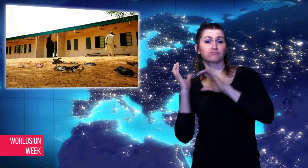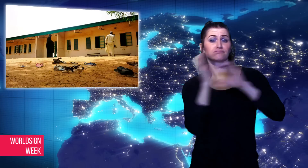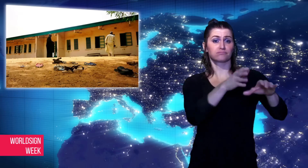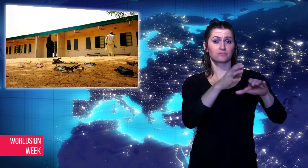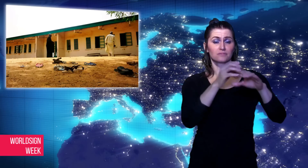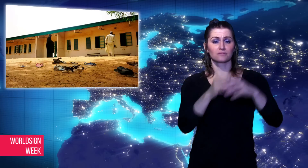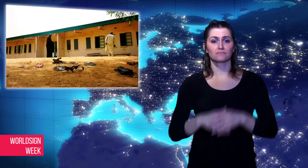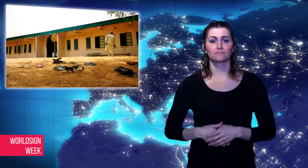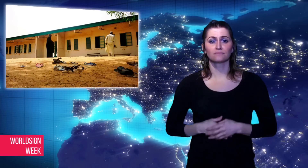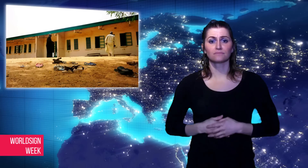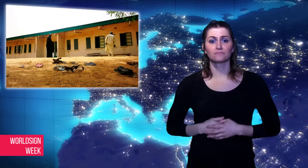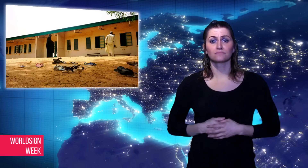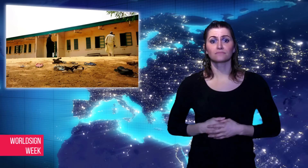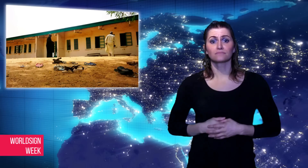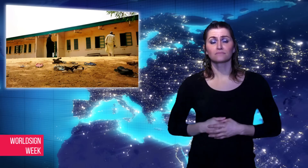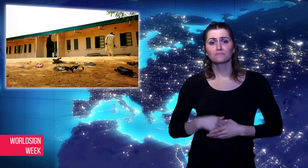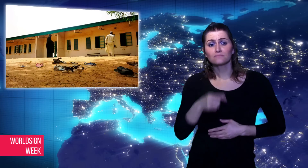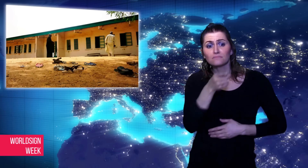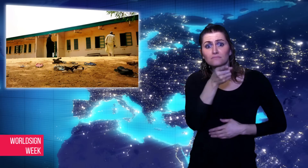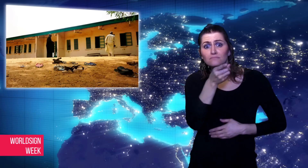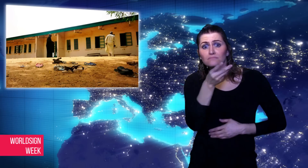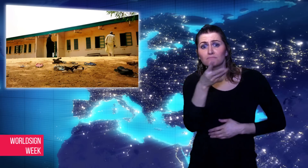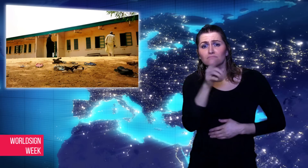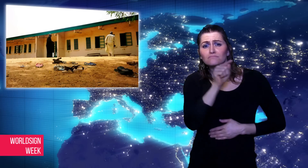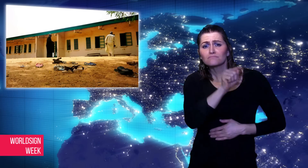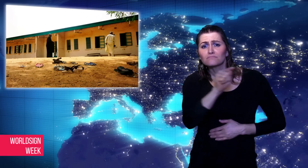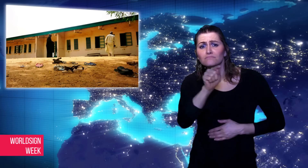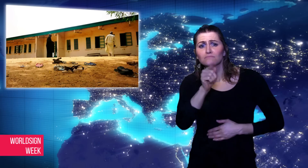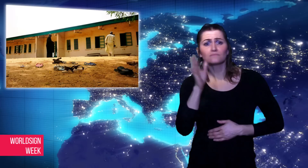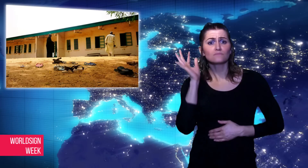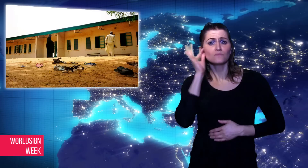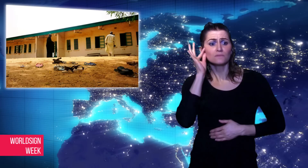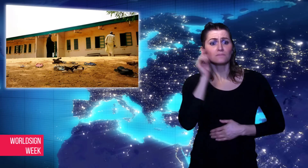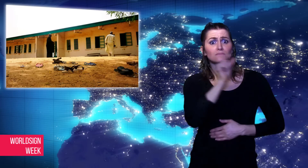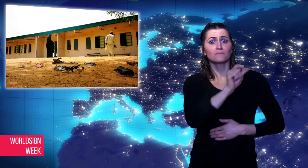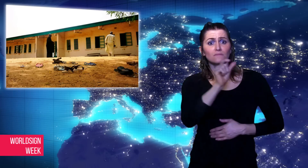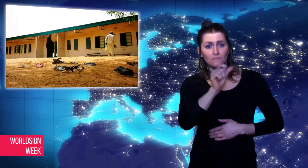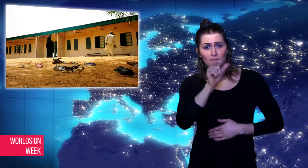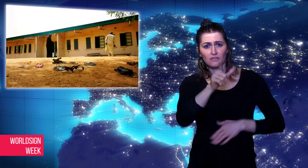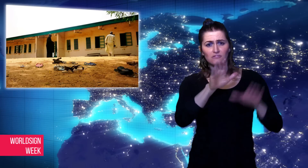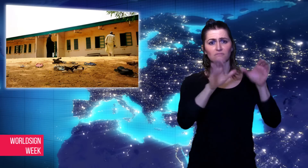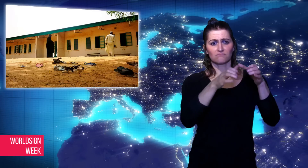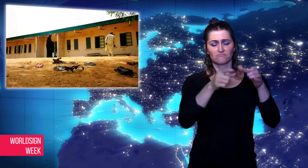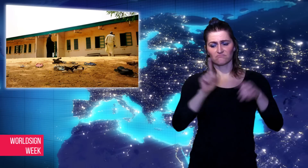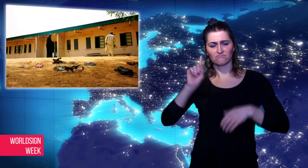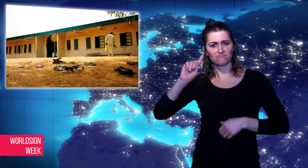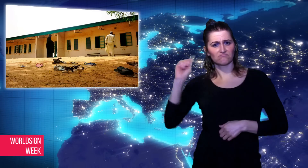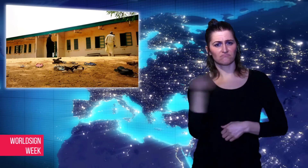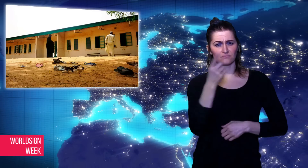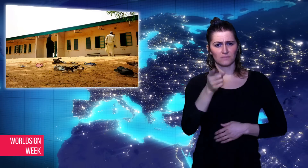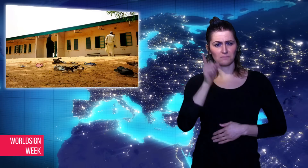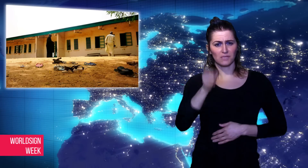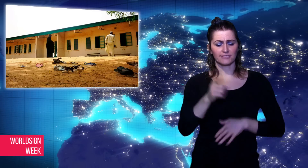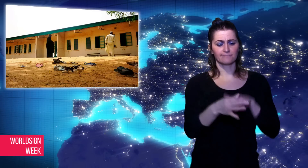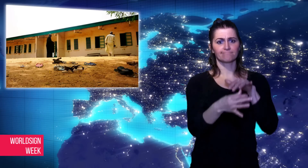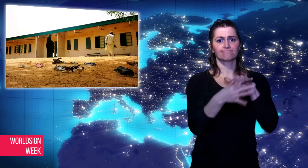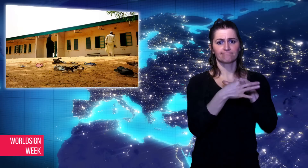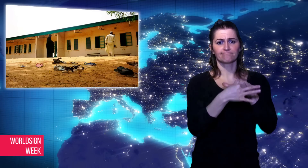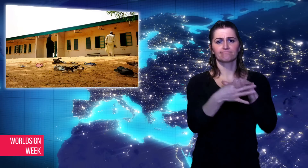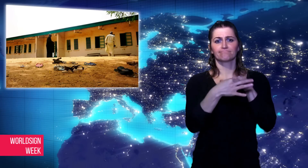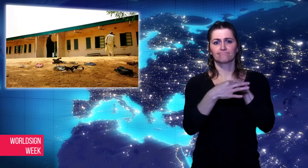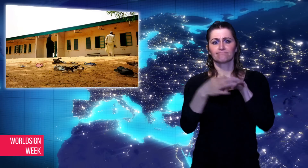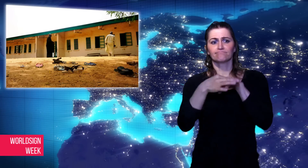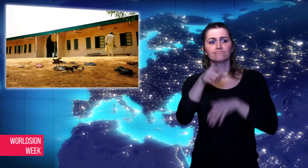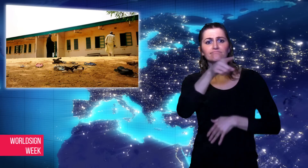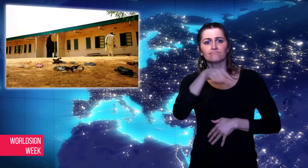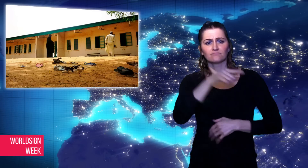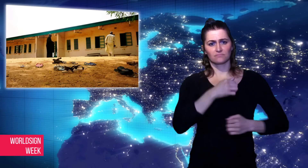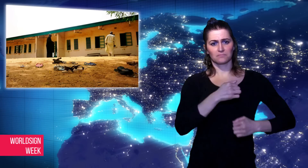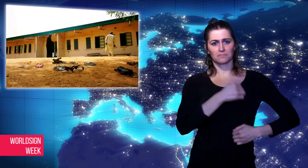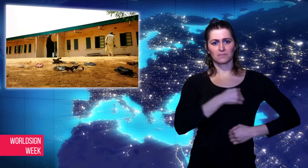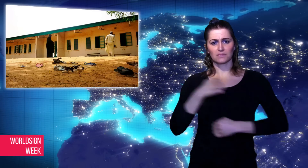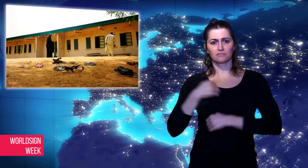school. Some were forced to marry the